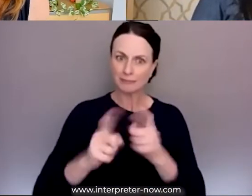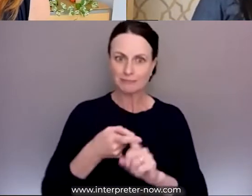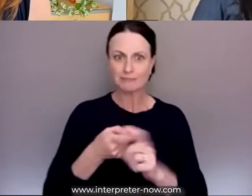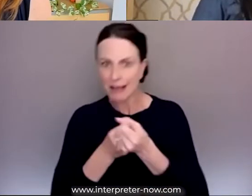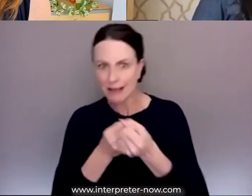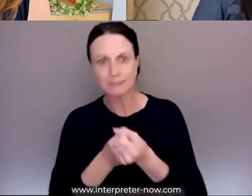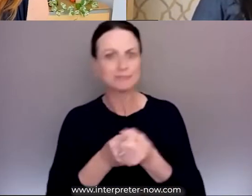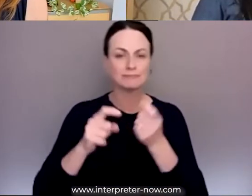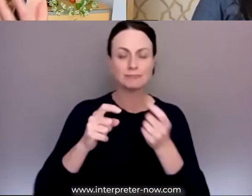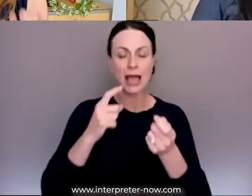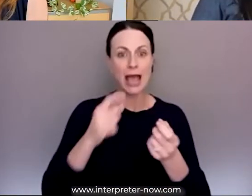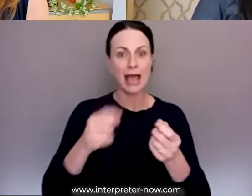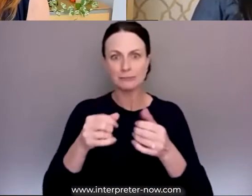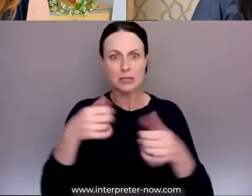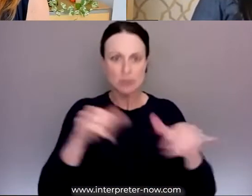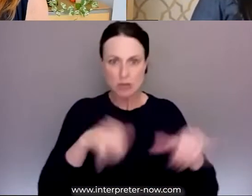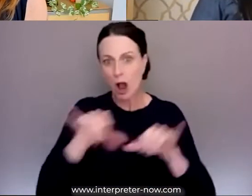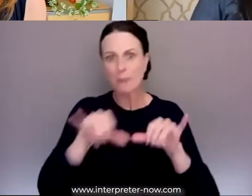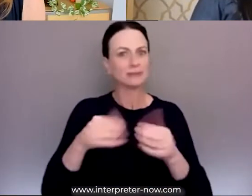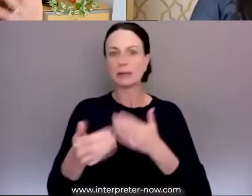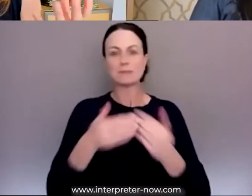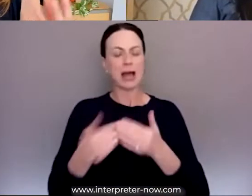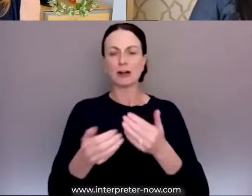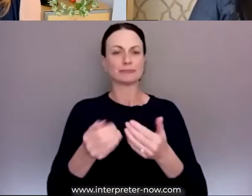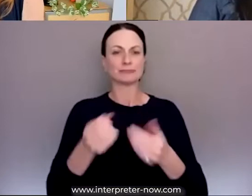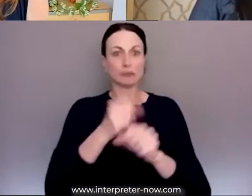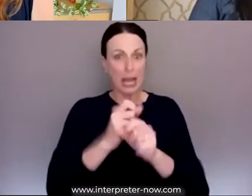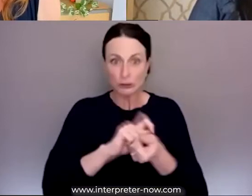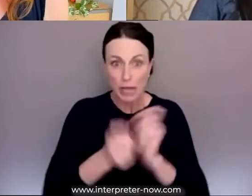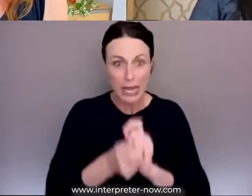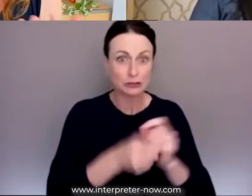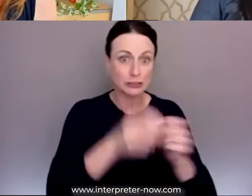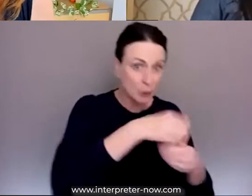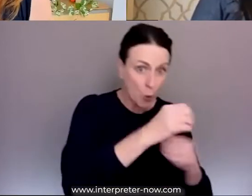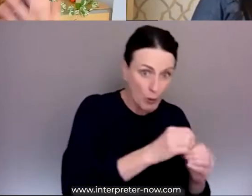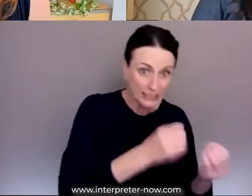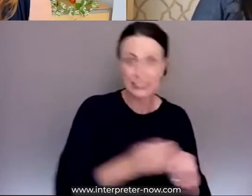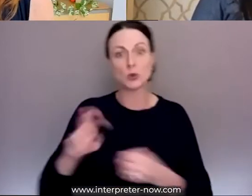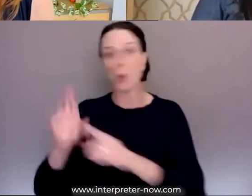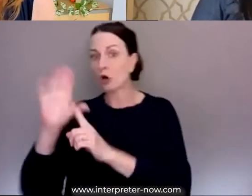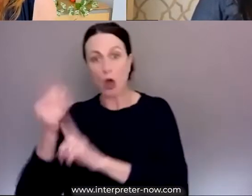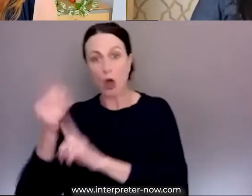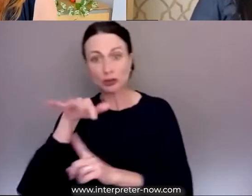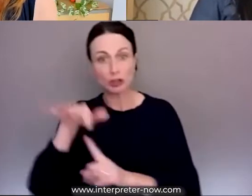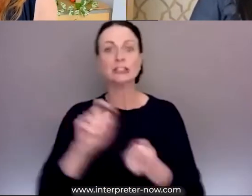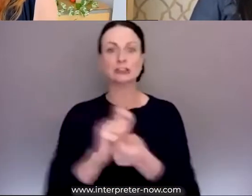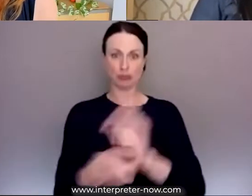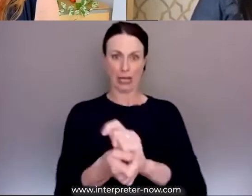create change, whether that's in our organizations, or we're looking to create large scale change in culture and legislation. So welcome, Nisha.